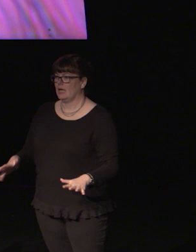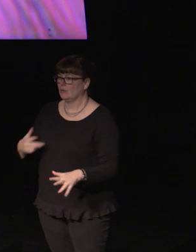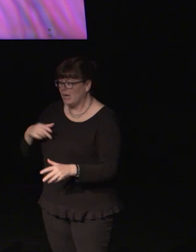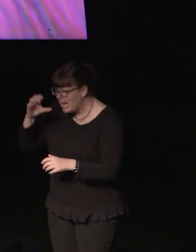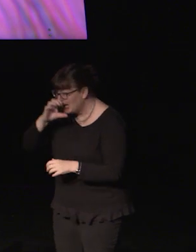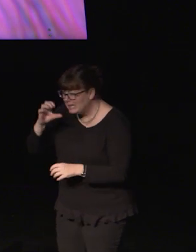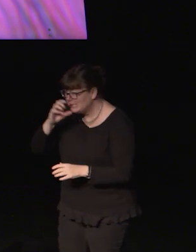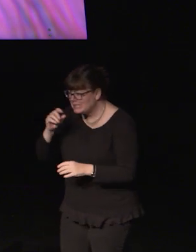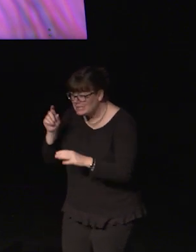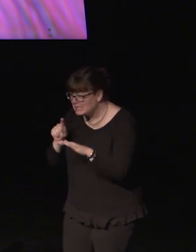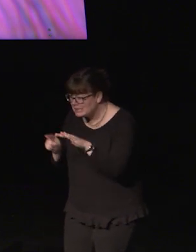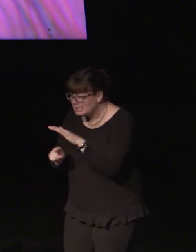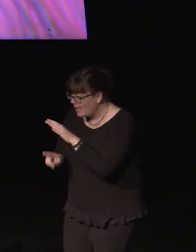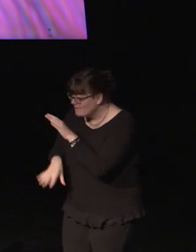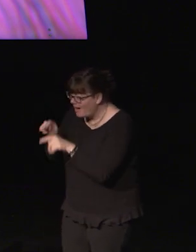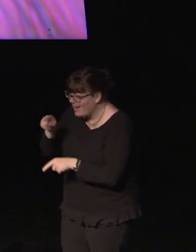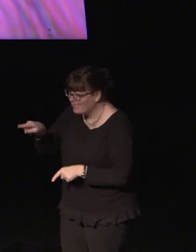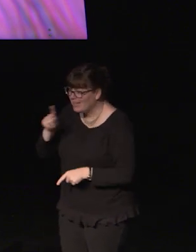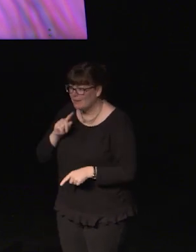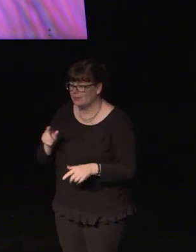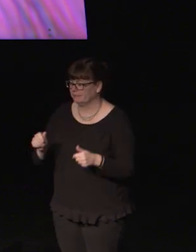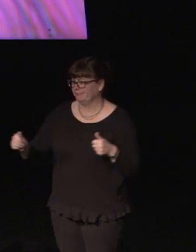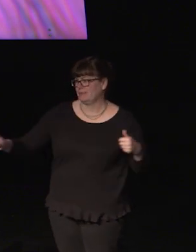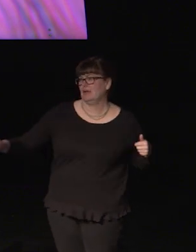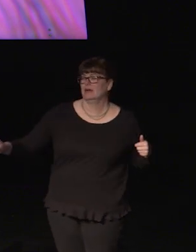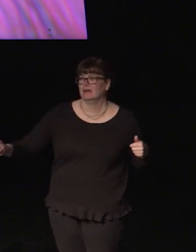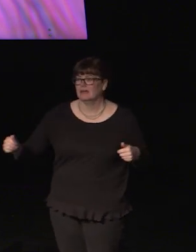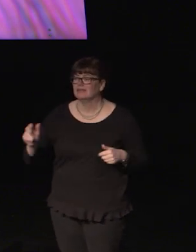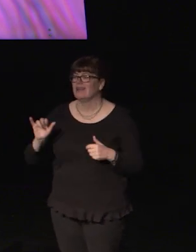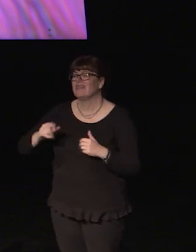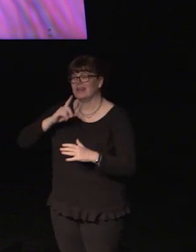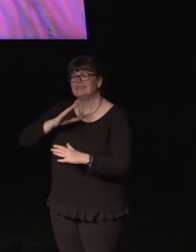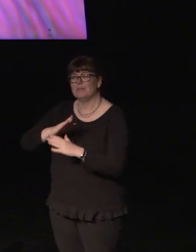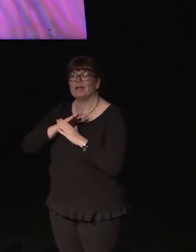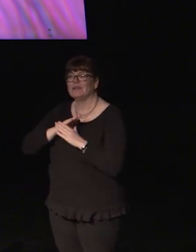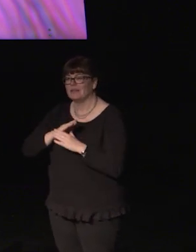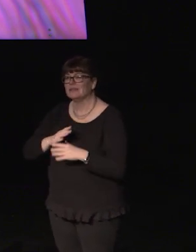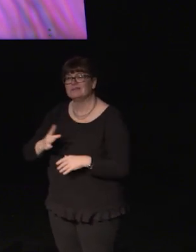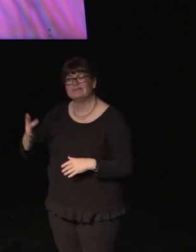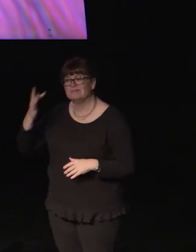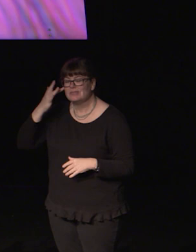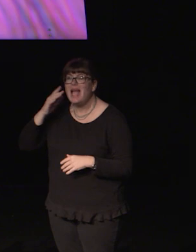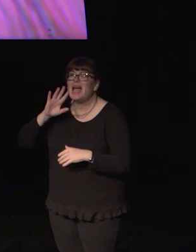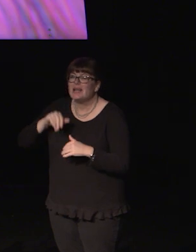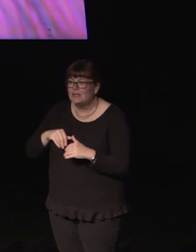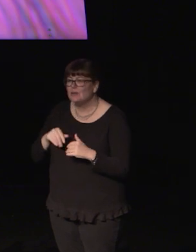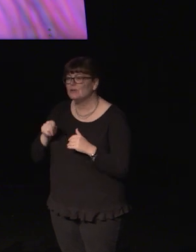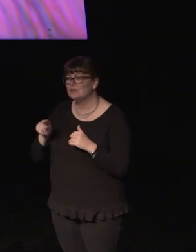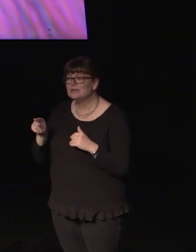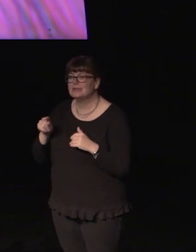And that to me is generally a barrier. I mean I love and I know that sort of games and services is a bit of a trending,